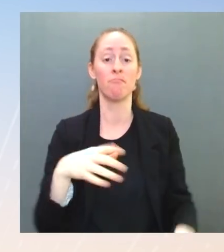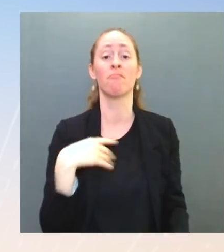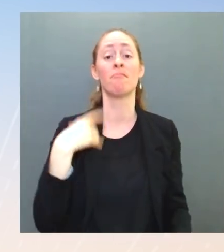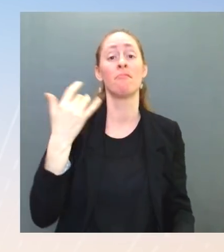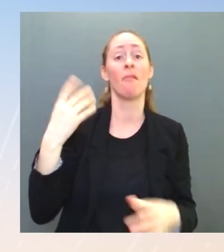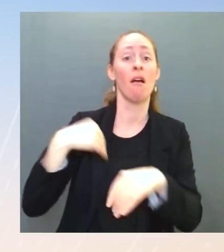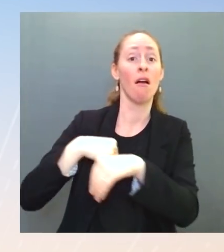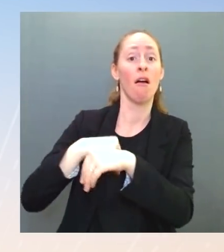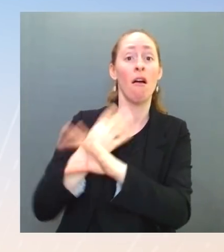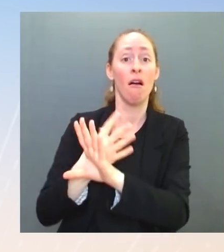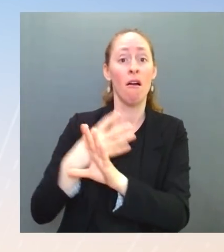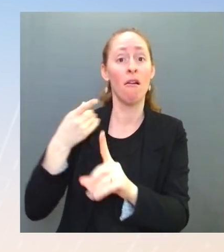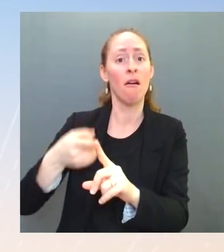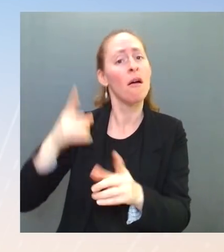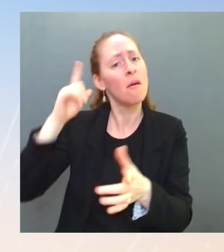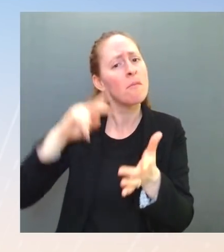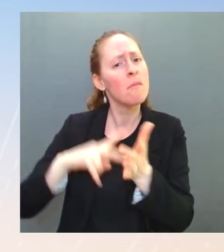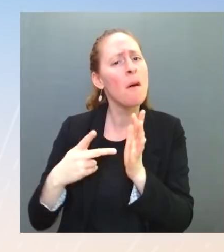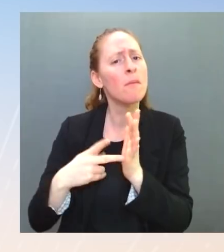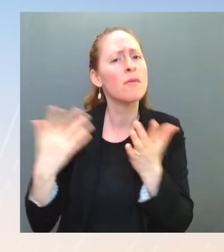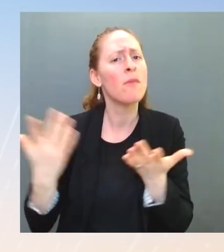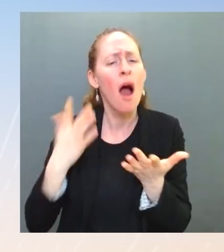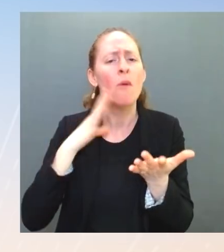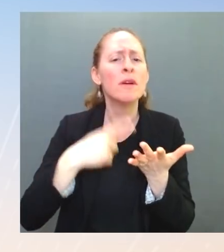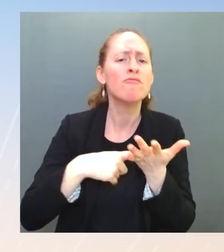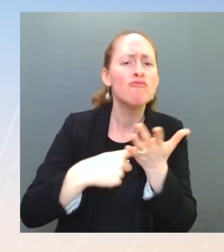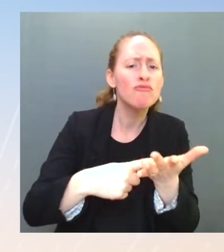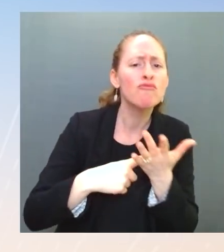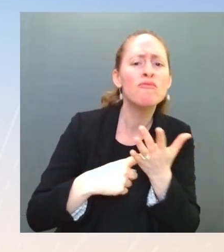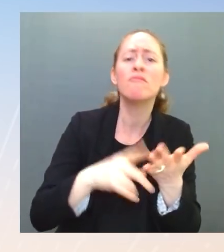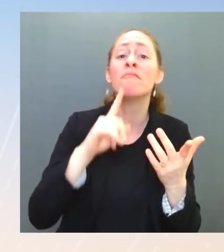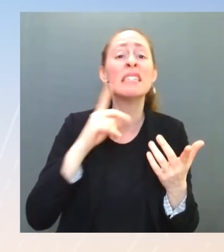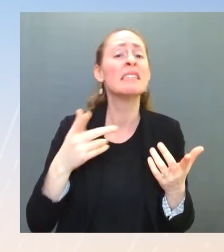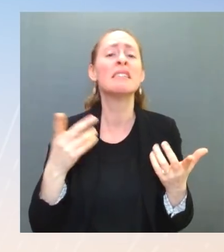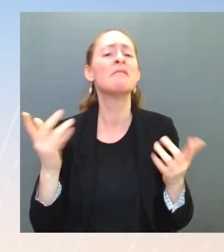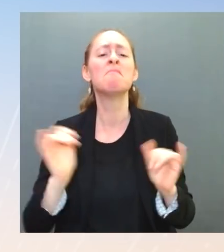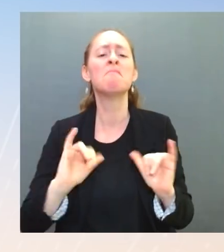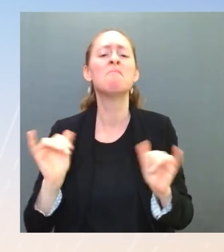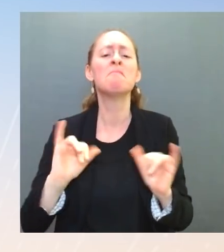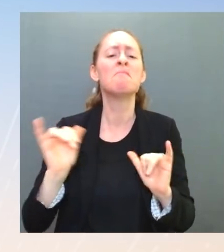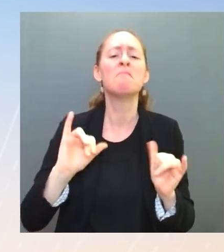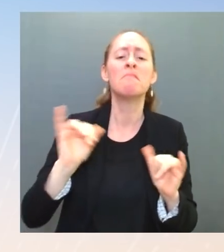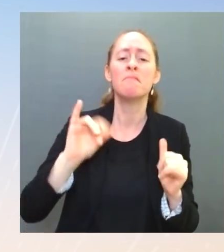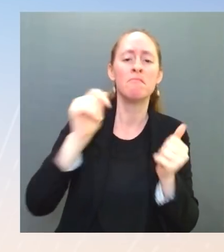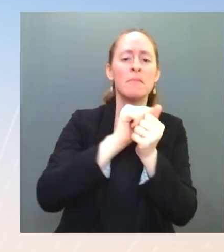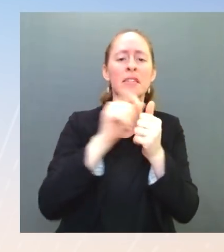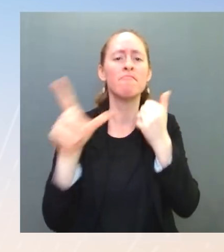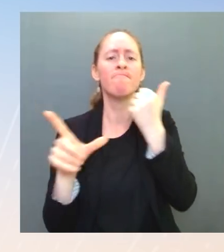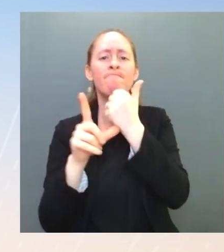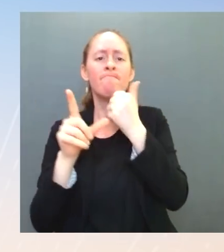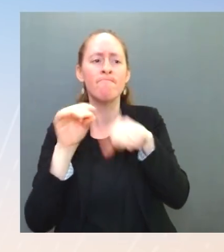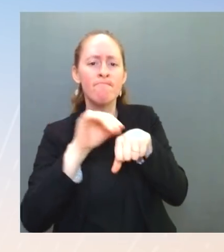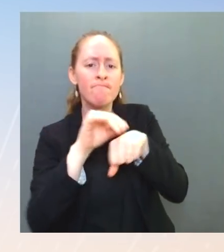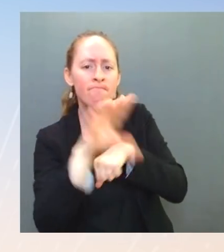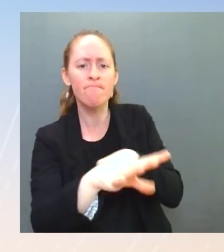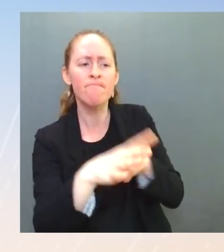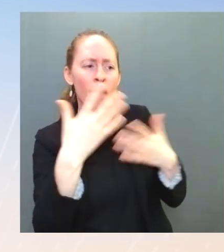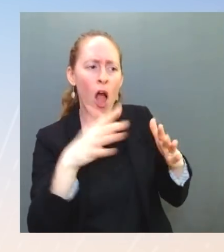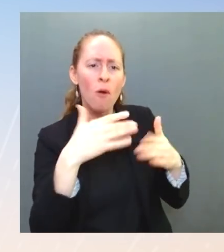of course did during his visit just a few weeks ago, was to make clear what the impact, of course, of our sanctions would be.